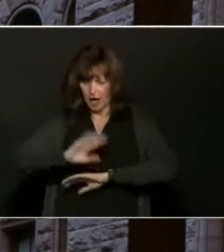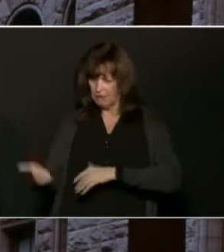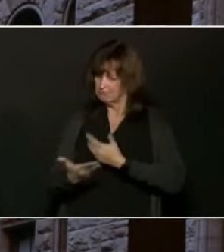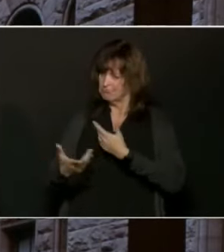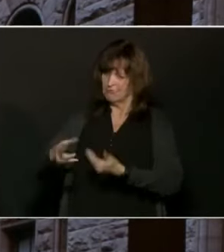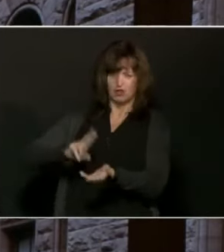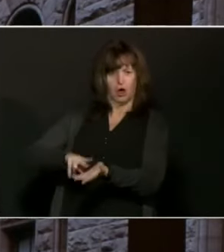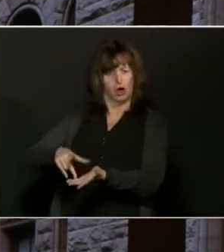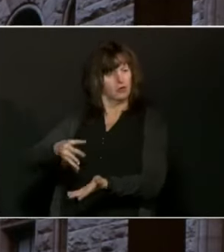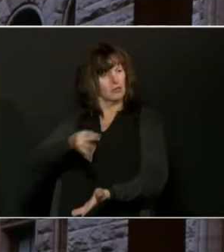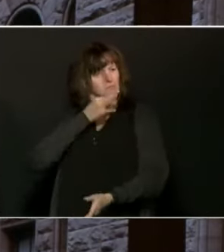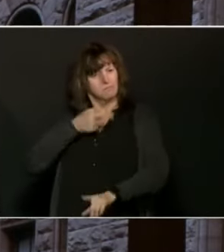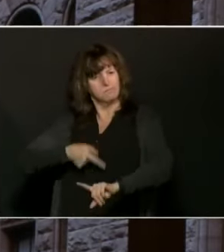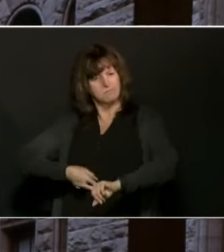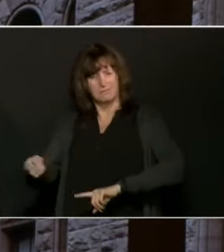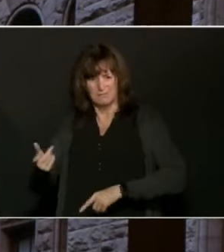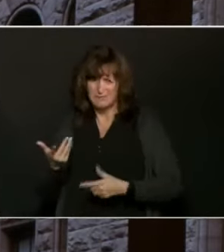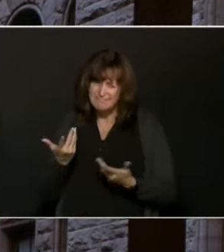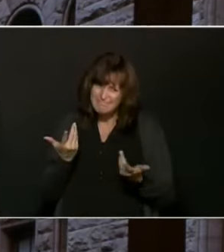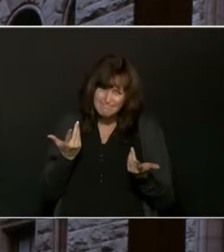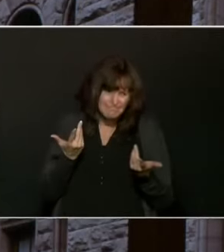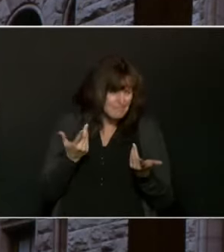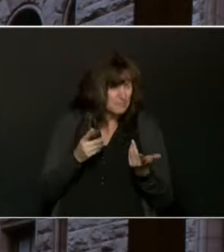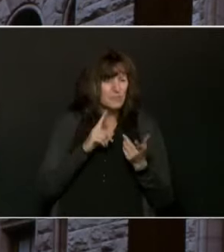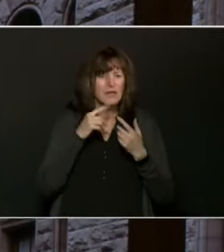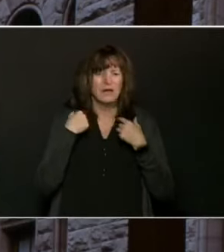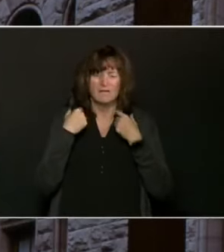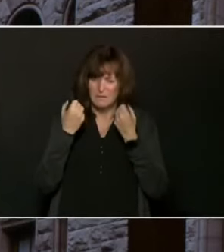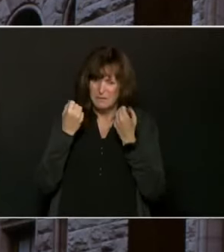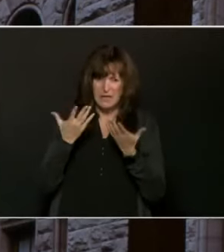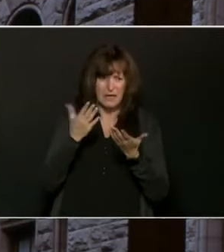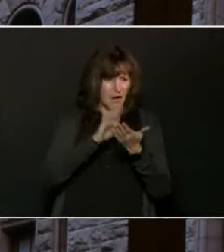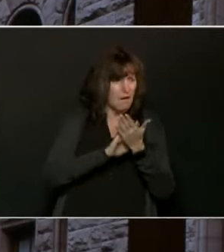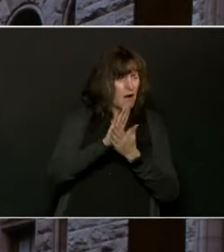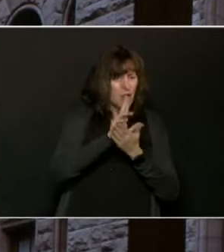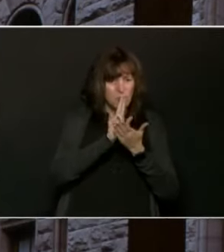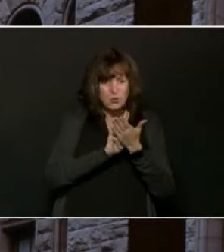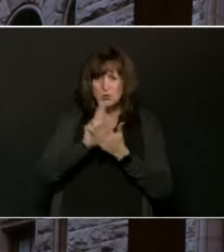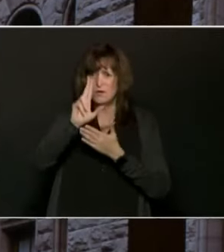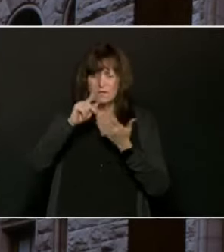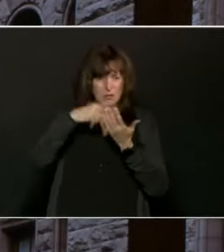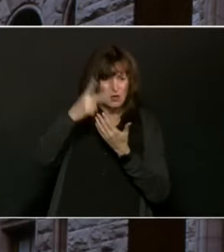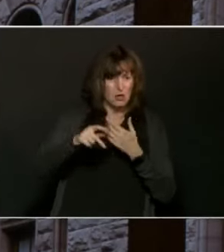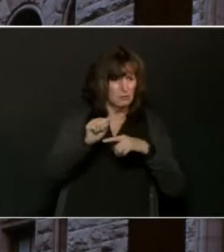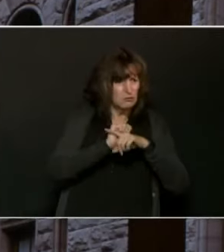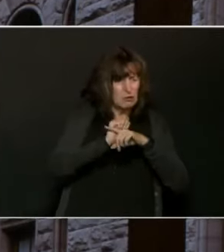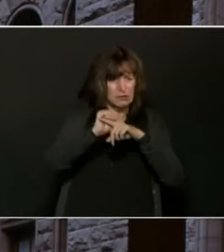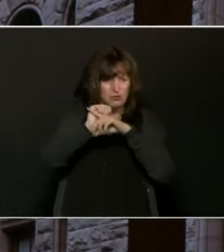CAN'T JUST PRODUCE TRAINED NURSE